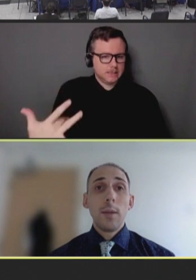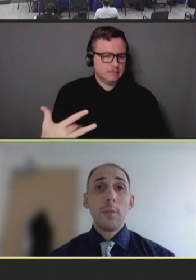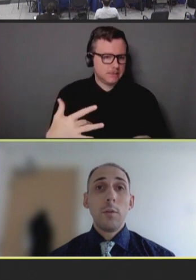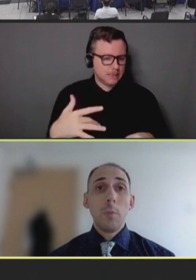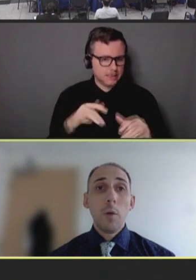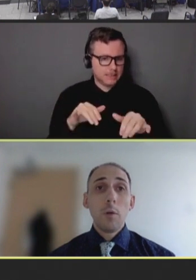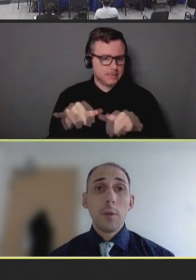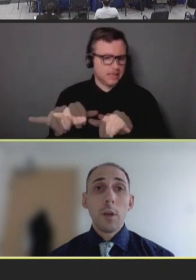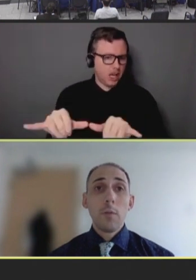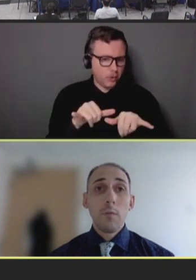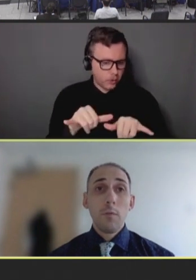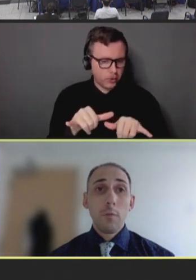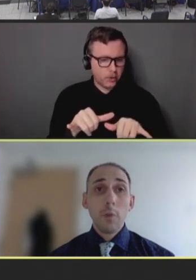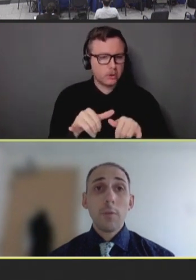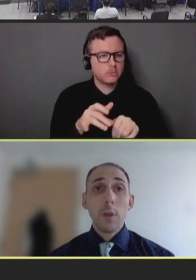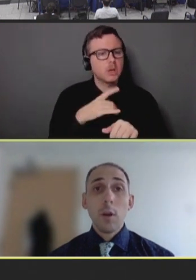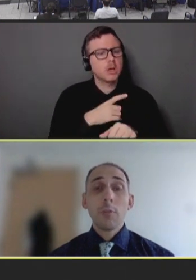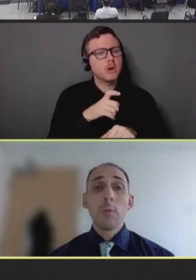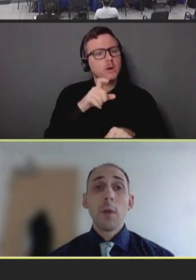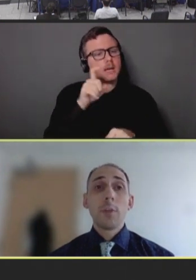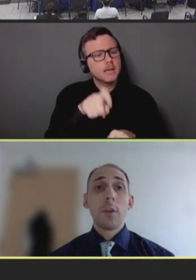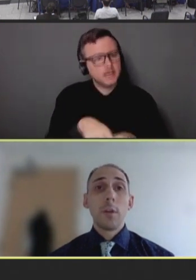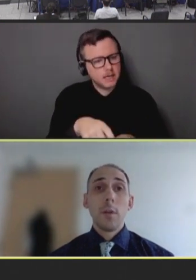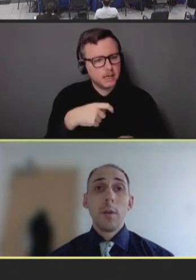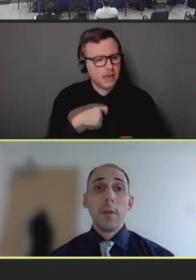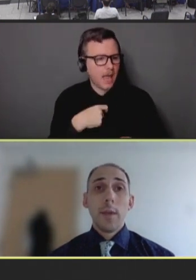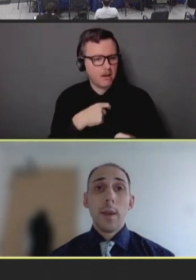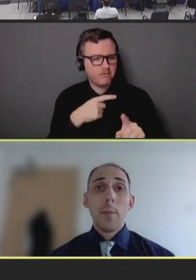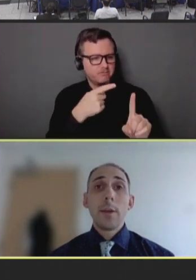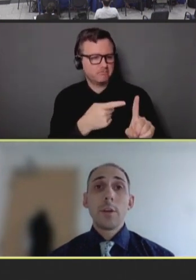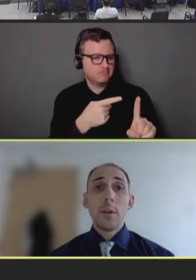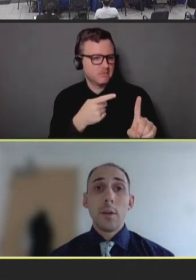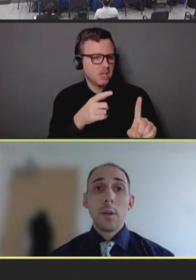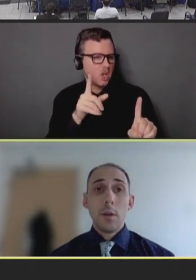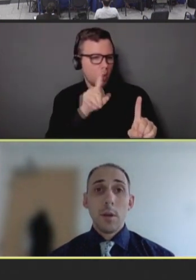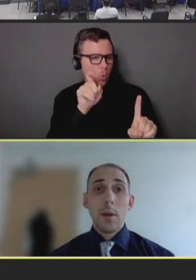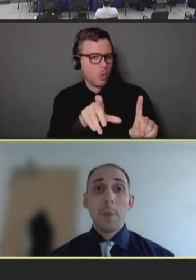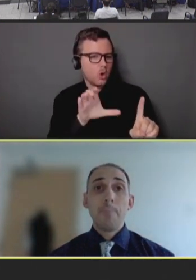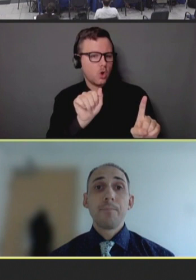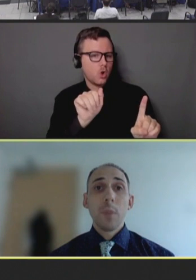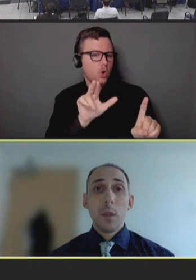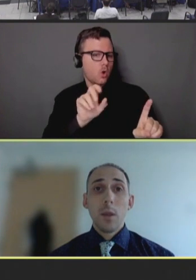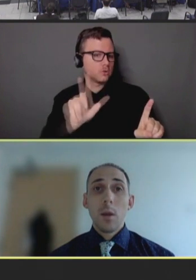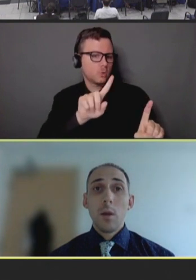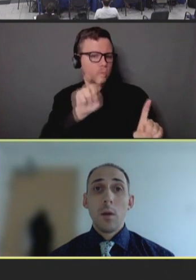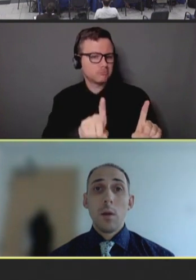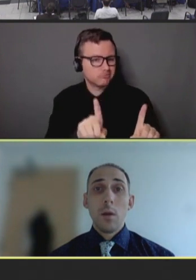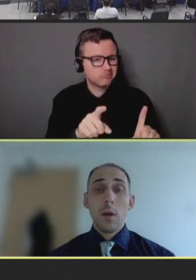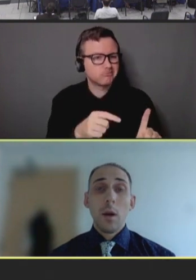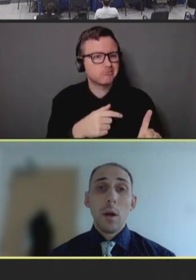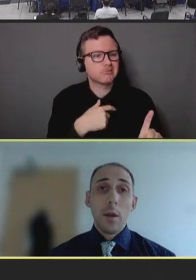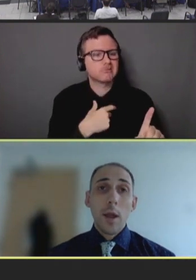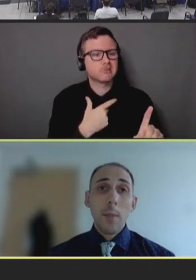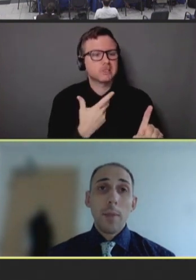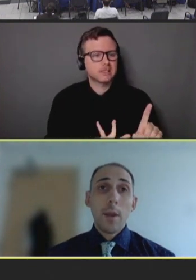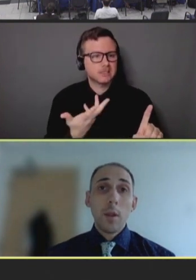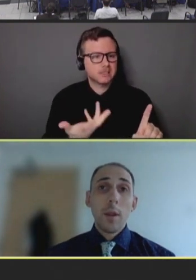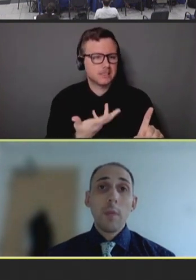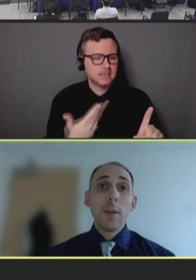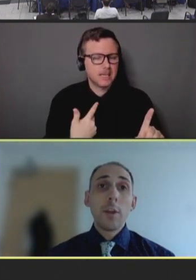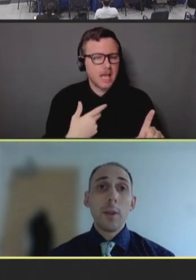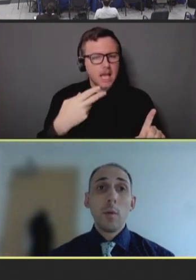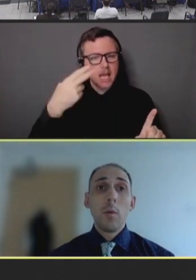to pose a first and causal question and imagine a hypothetical intervention that we would